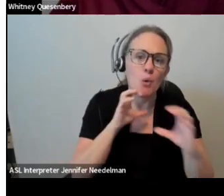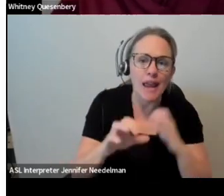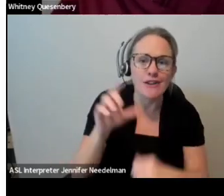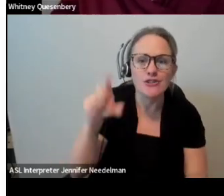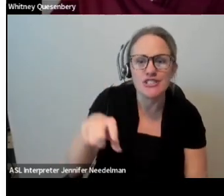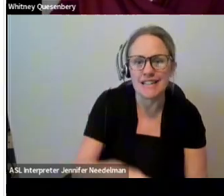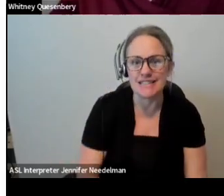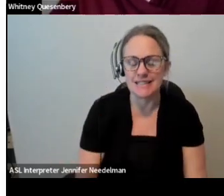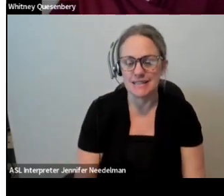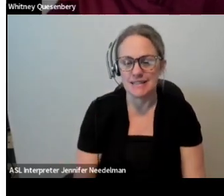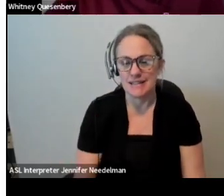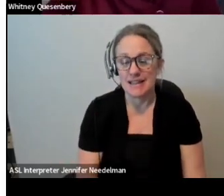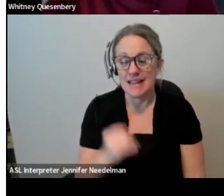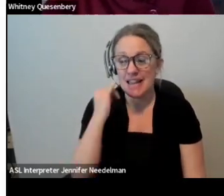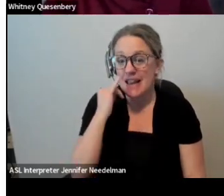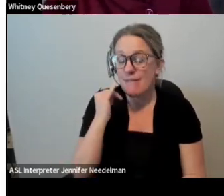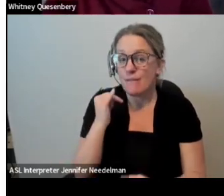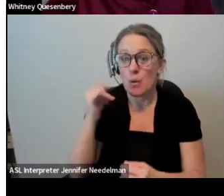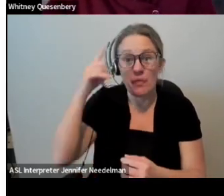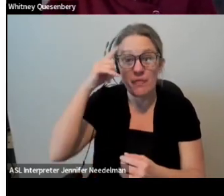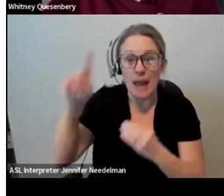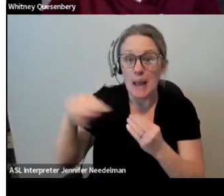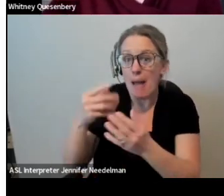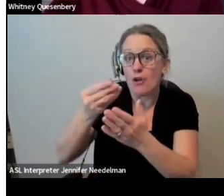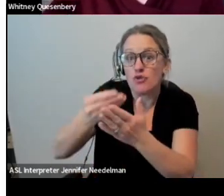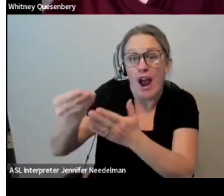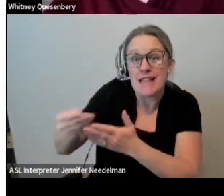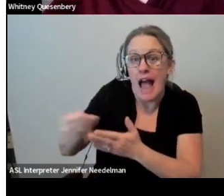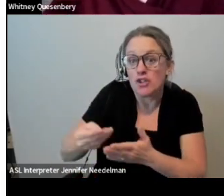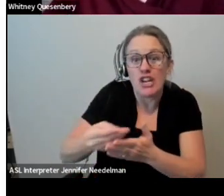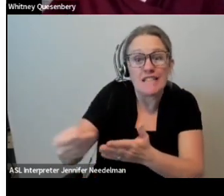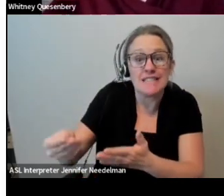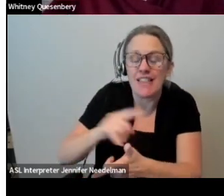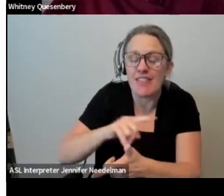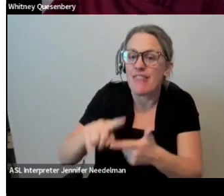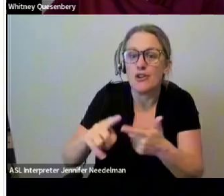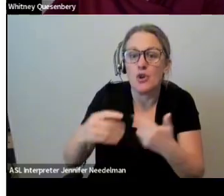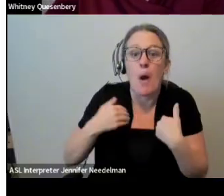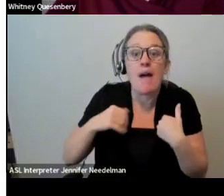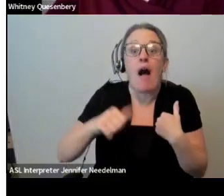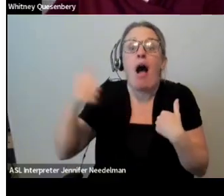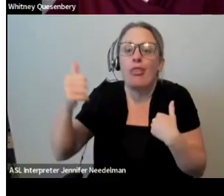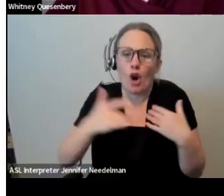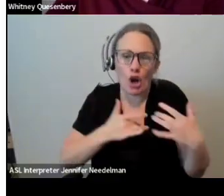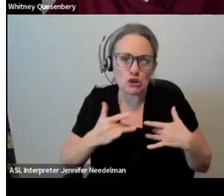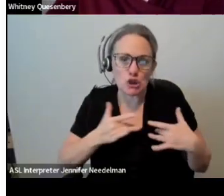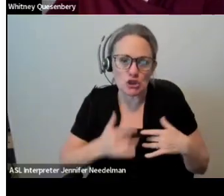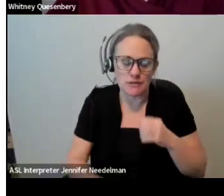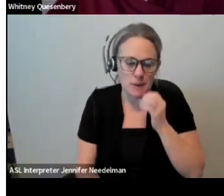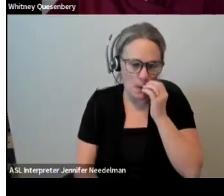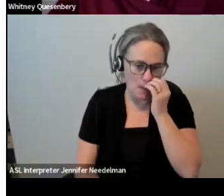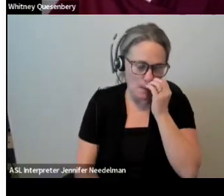If you're thinking about transactions, you've got another set of concerns. And then as we've talked about what kind of needs,